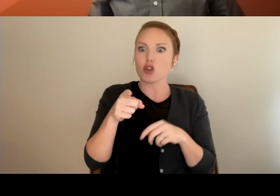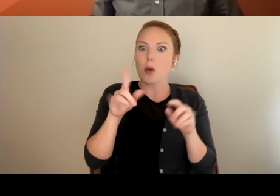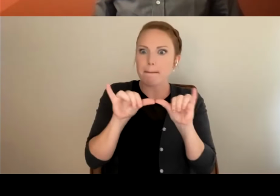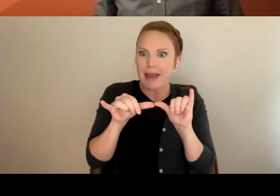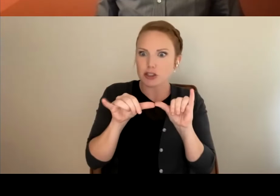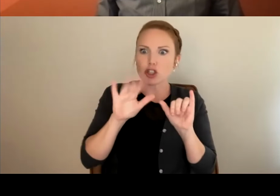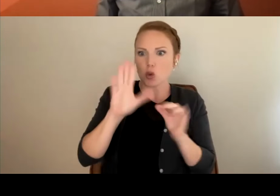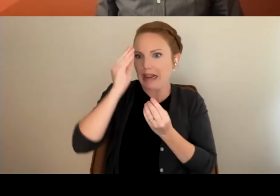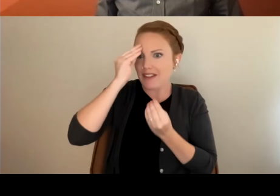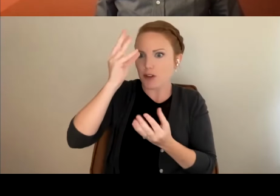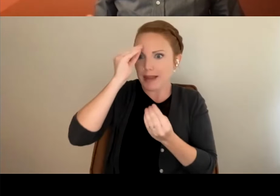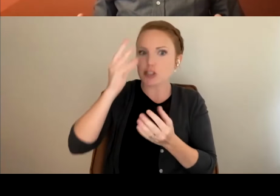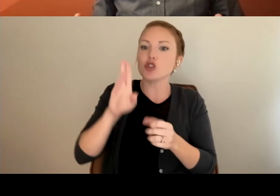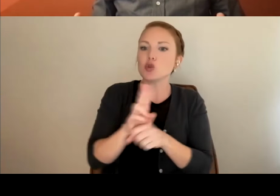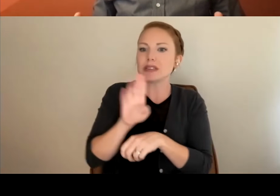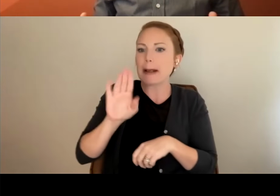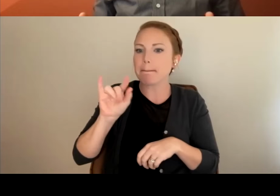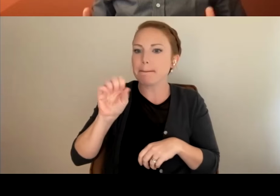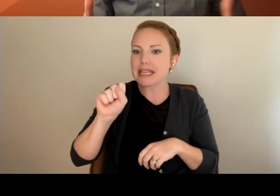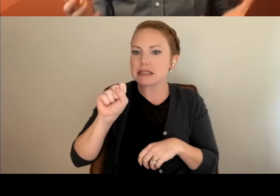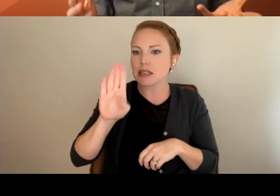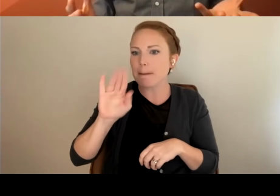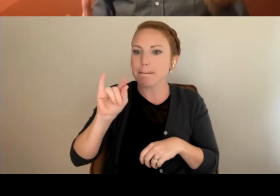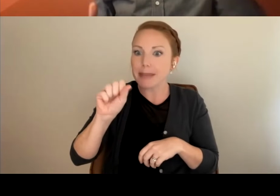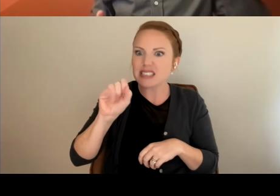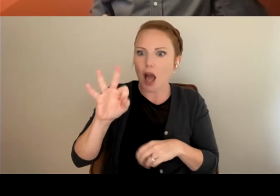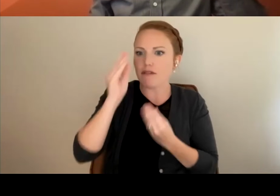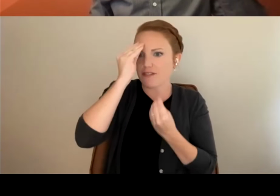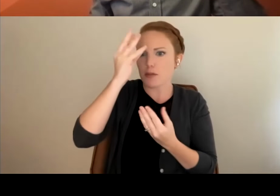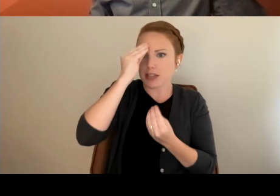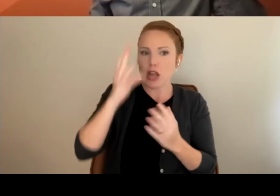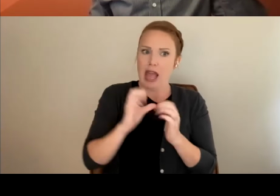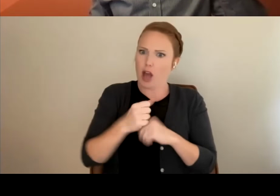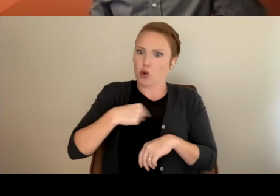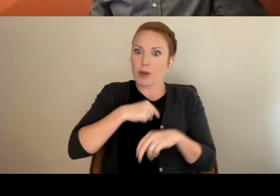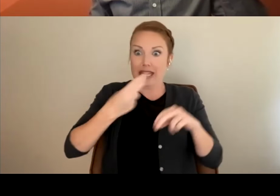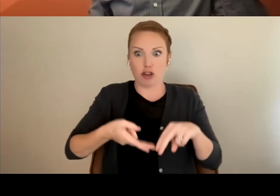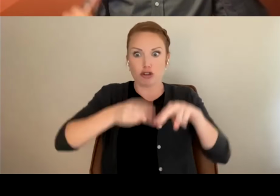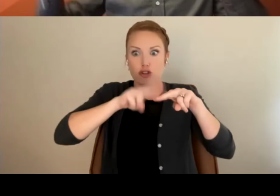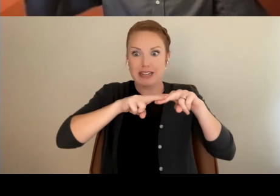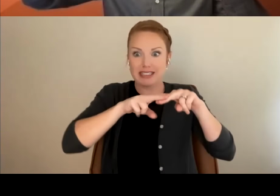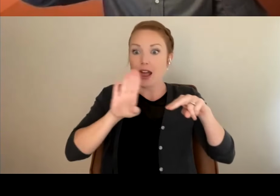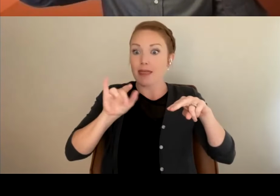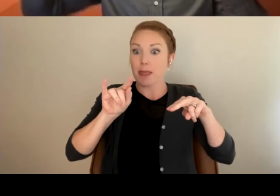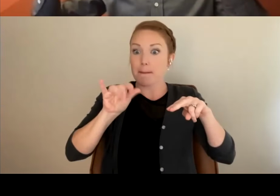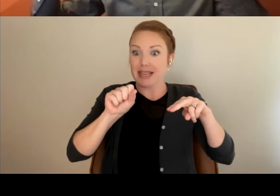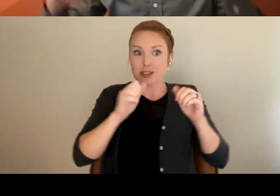And so how do we increase the bits that are associated with the signal and decrease